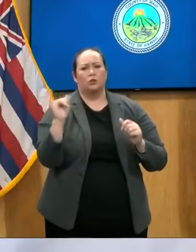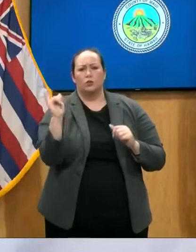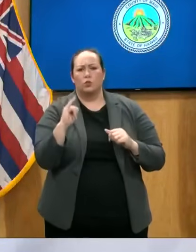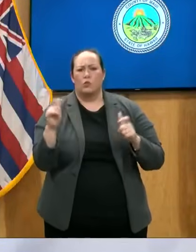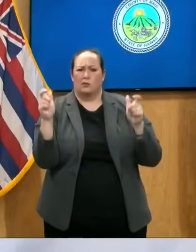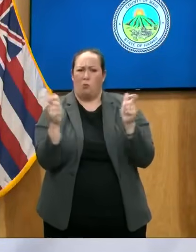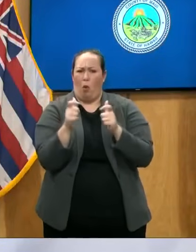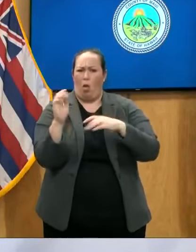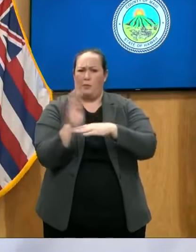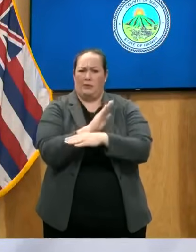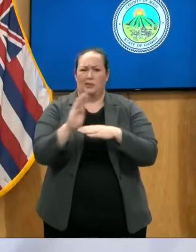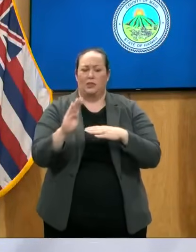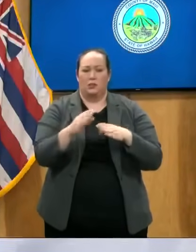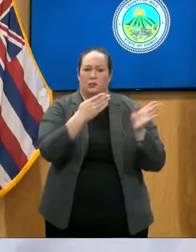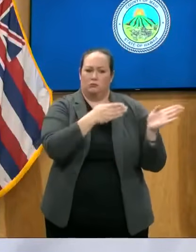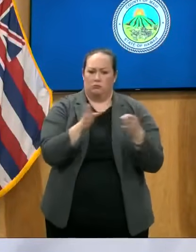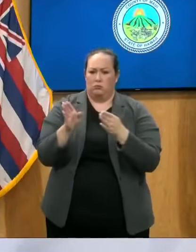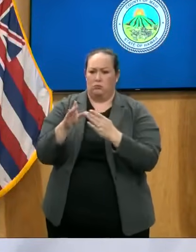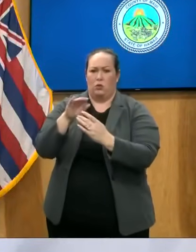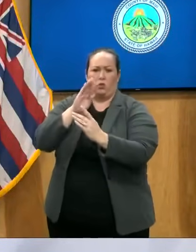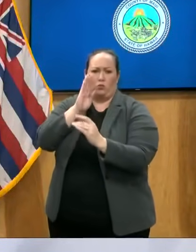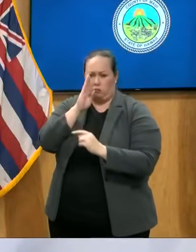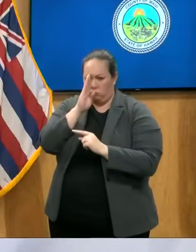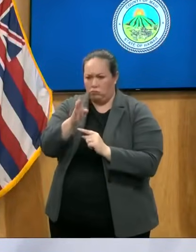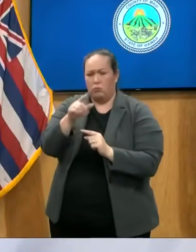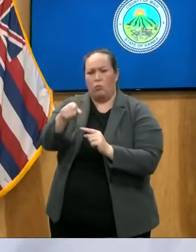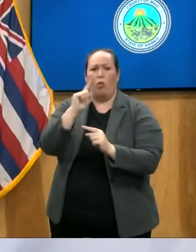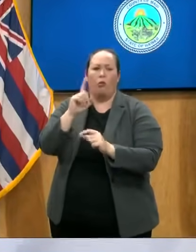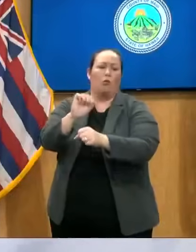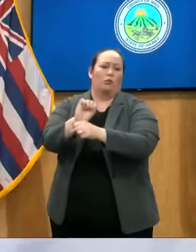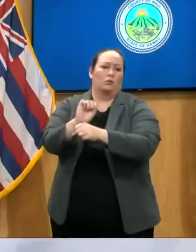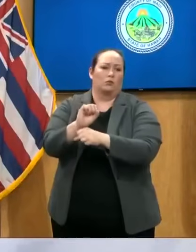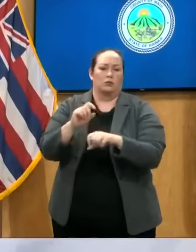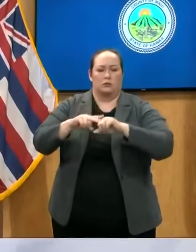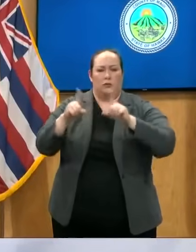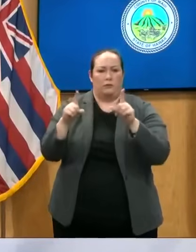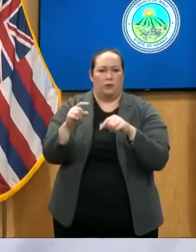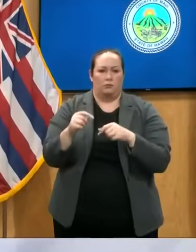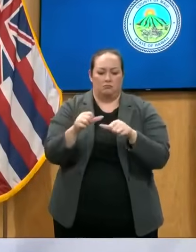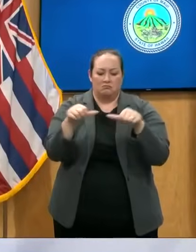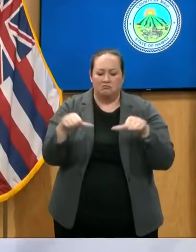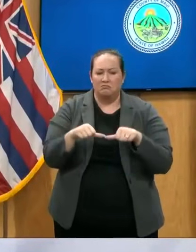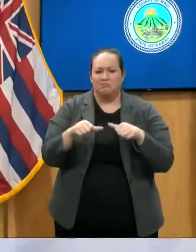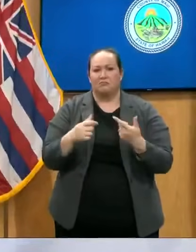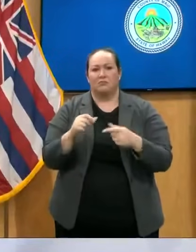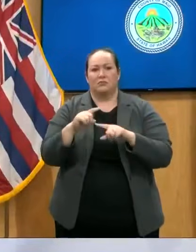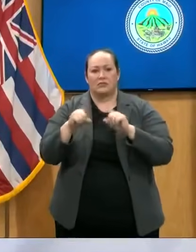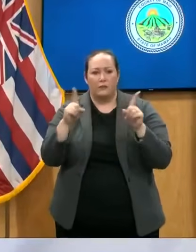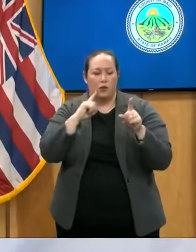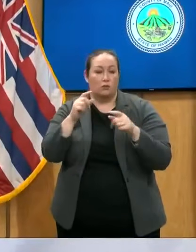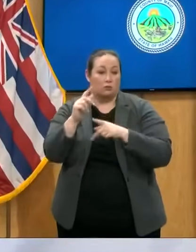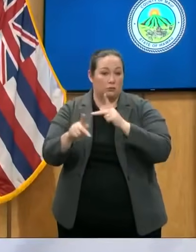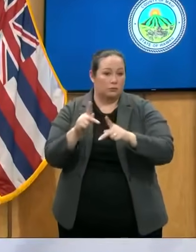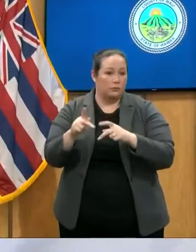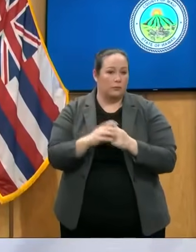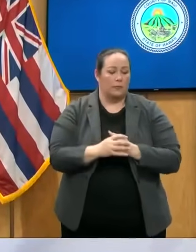are free to small automatically As we talked about there's a lot of damage to businesses and the small Business Association we not only work with